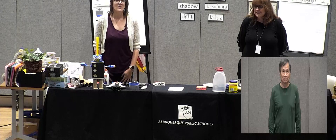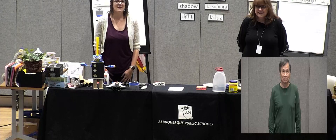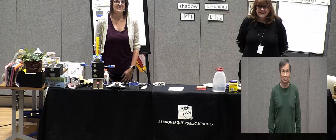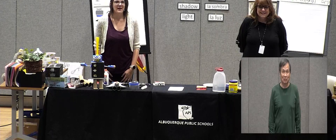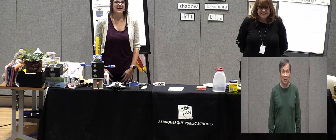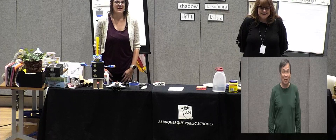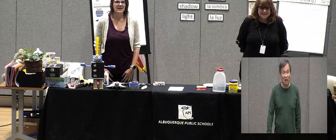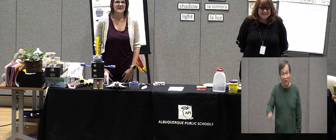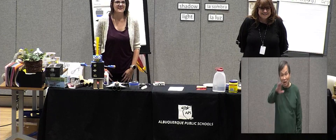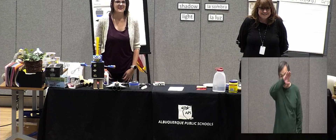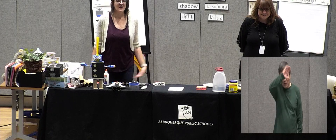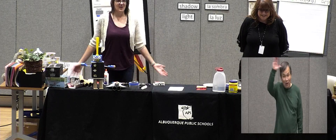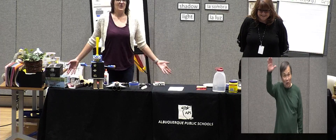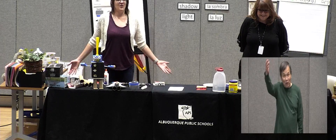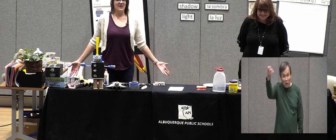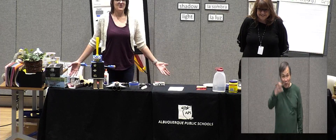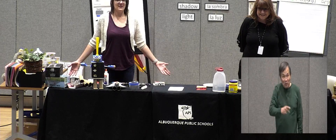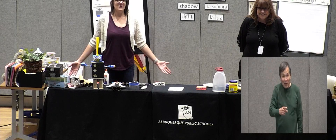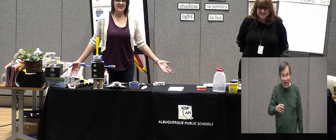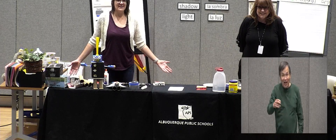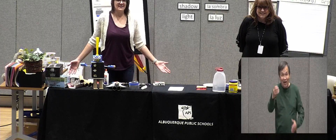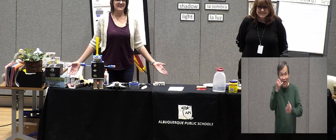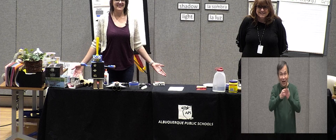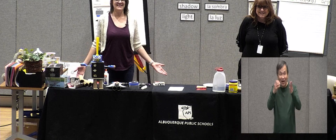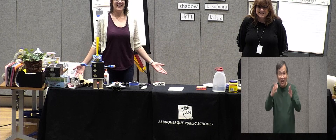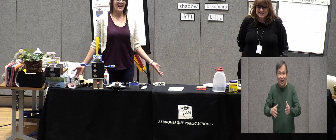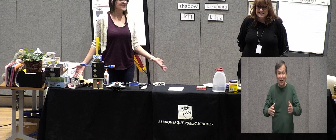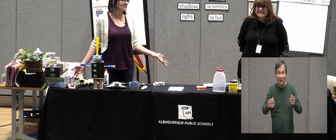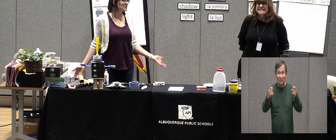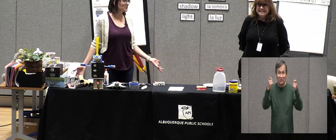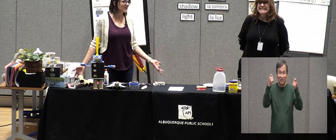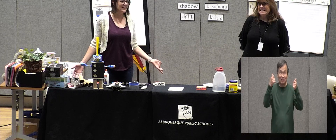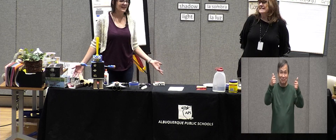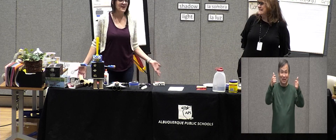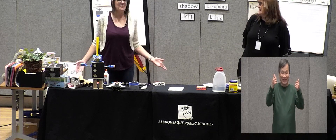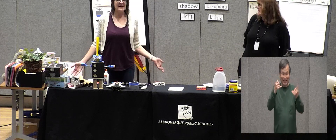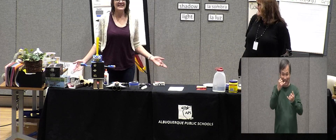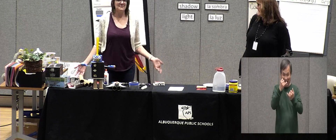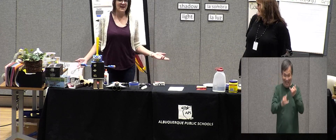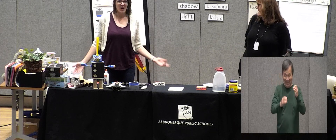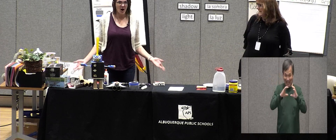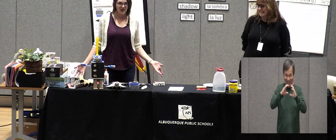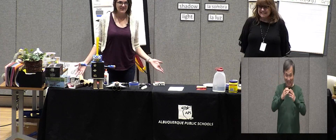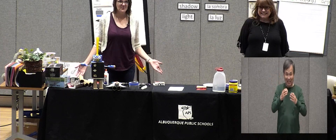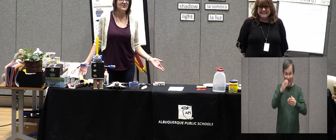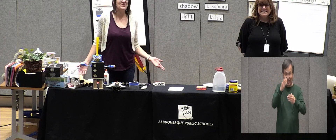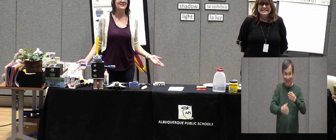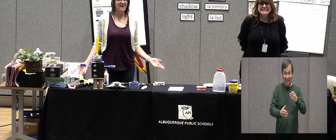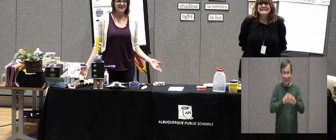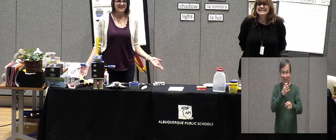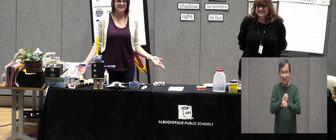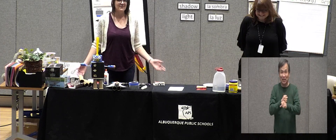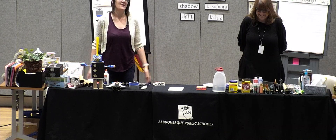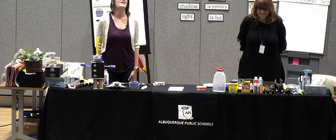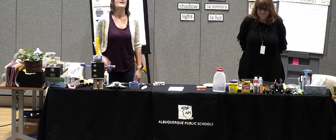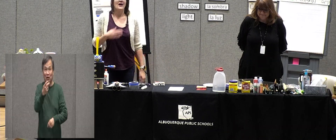Welcome back, artists. Congratulations, this is the end of the school year and we get to make art, which is awesome.